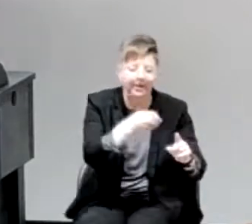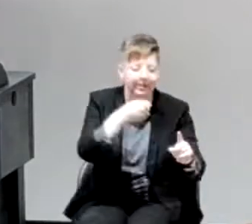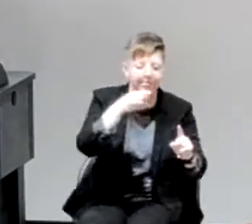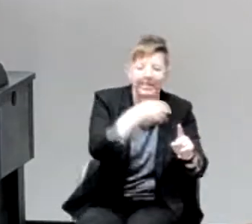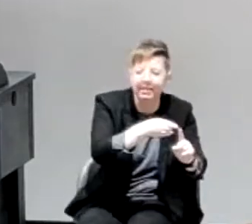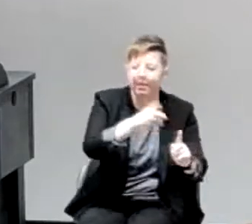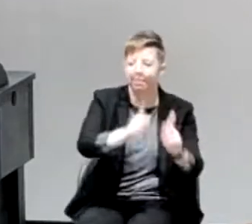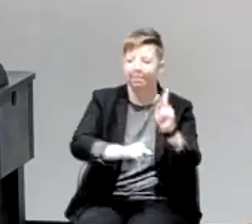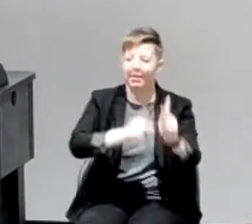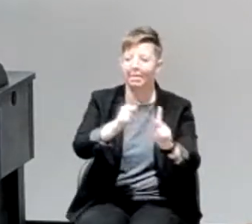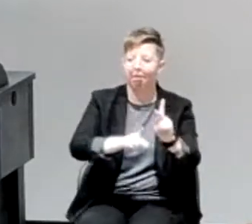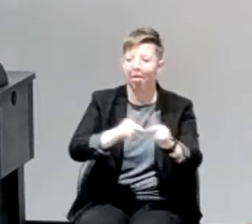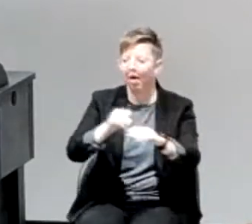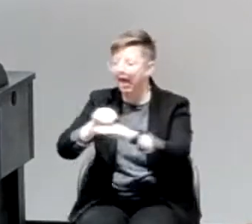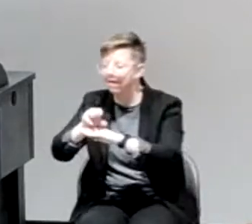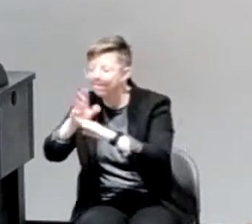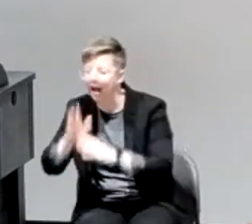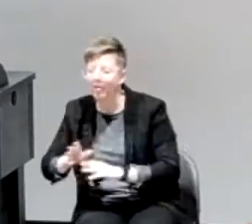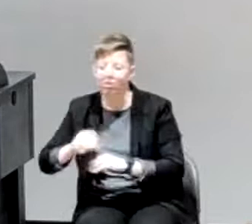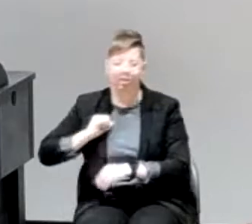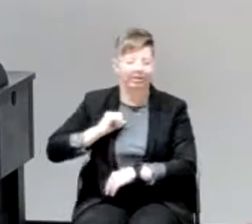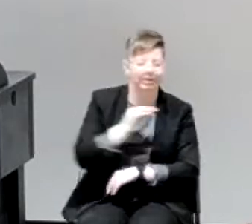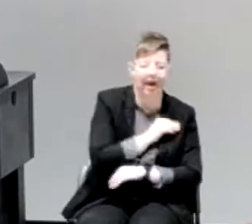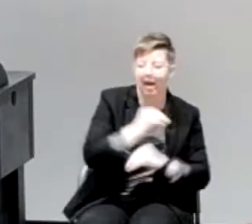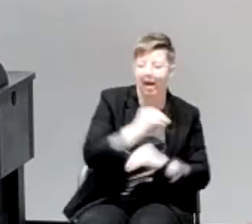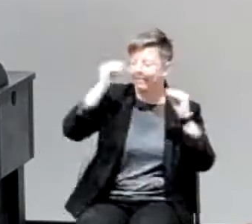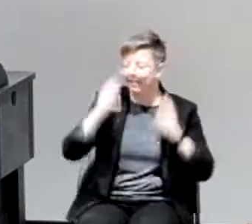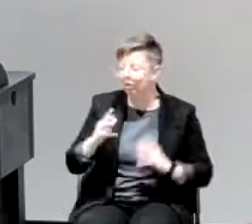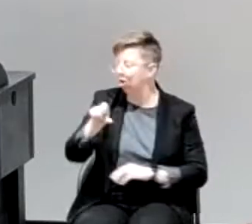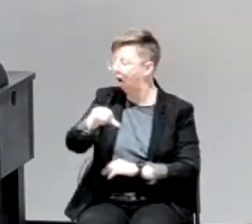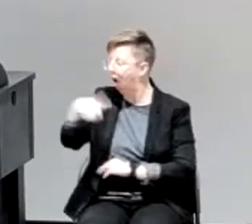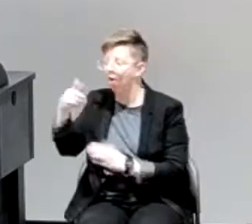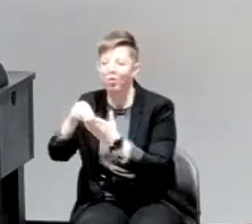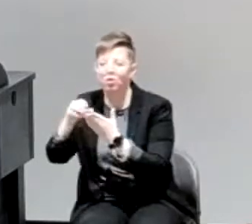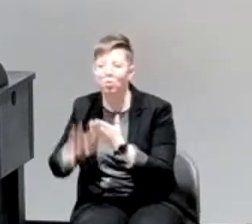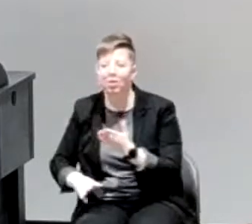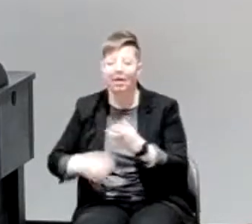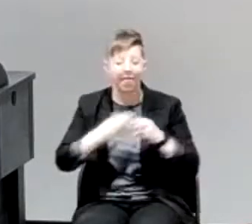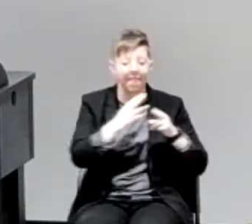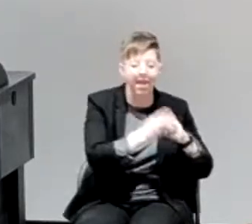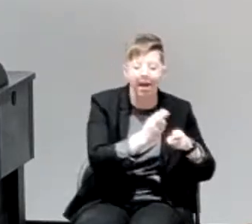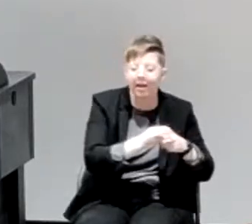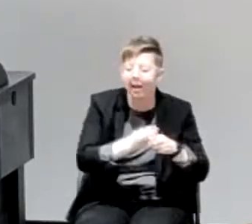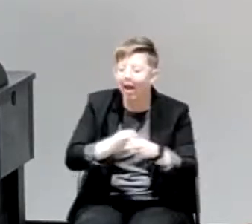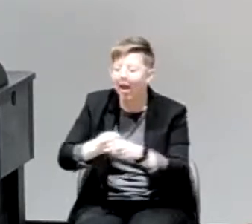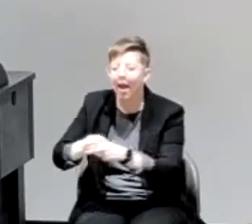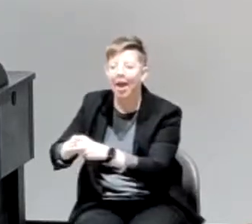said that? Not a one. But do you know what every one of them did? They named specific humans.